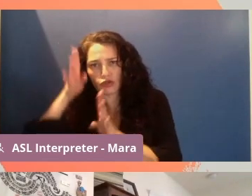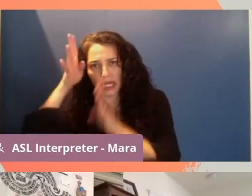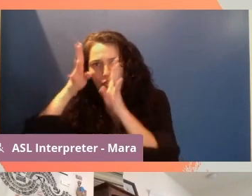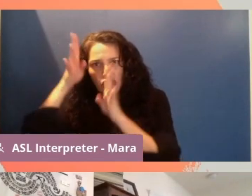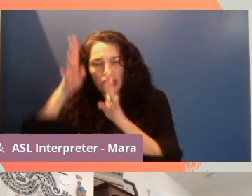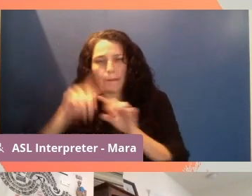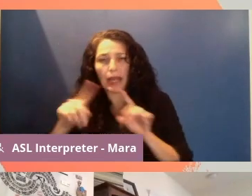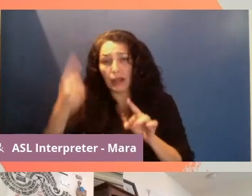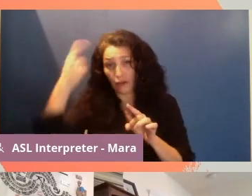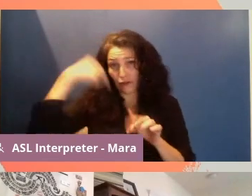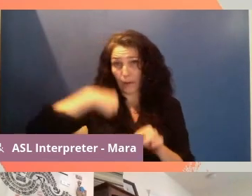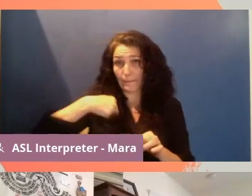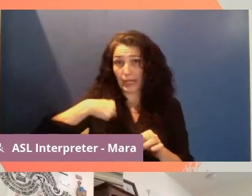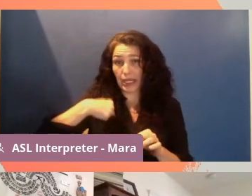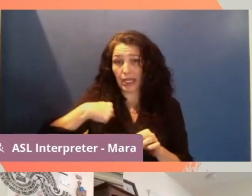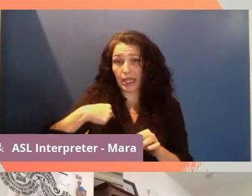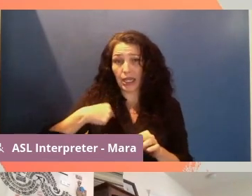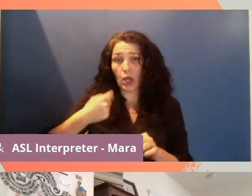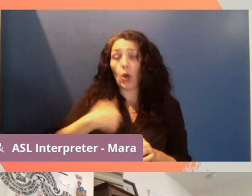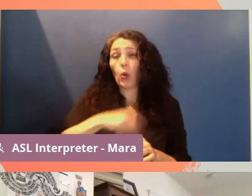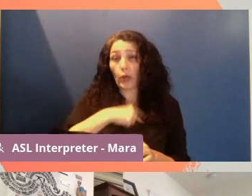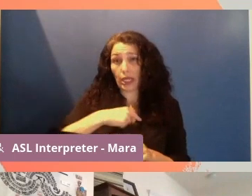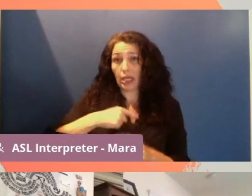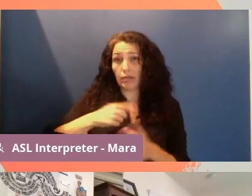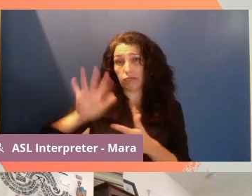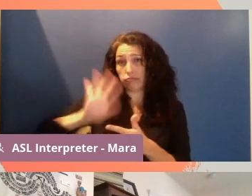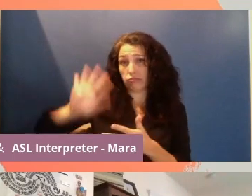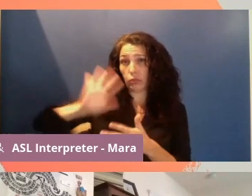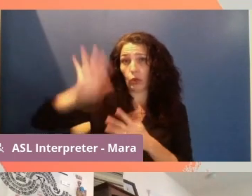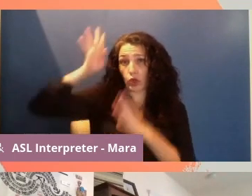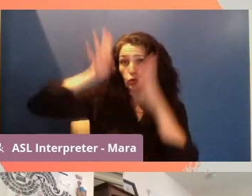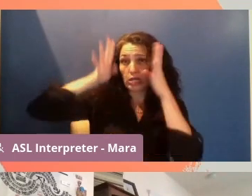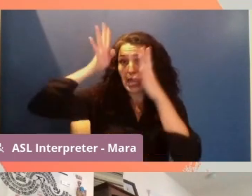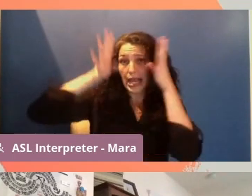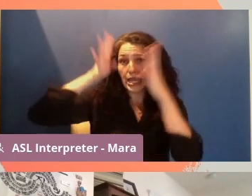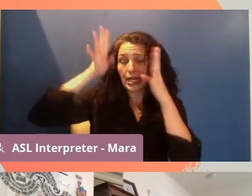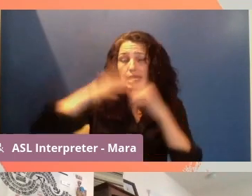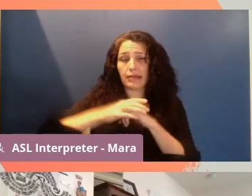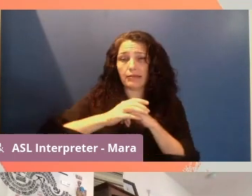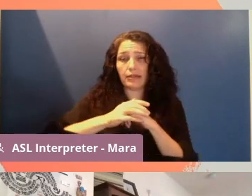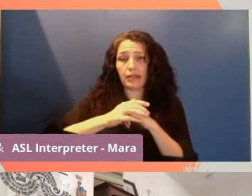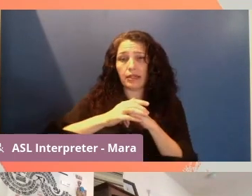when we were creating COVER/AGE. And I also don't wanna say it's my film,